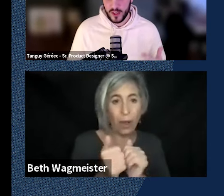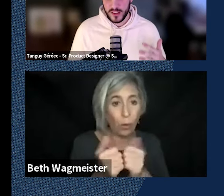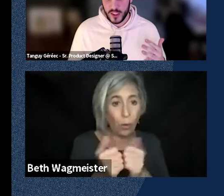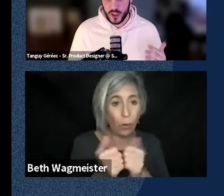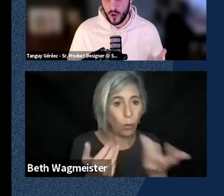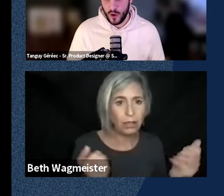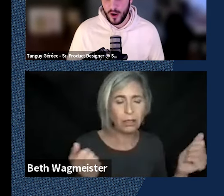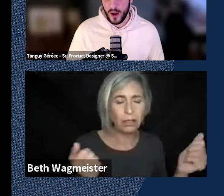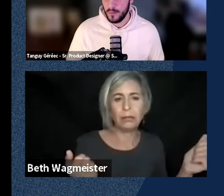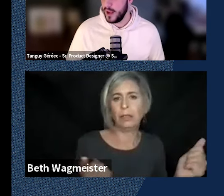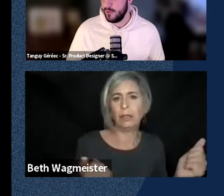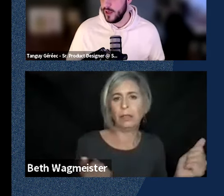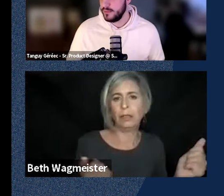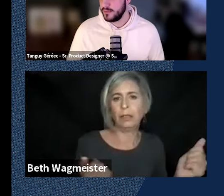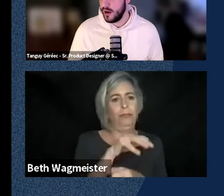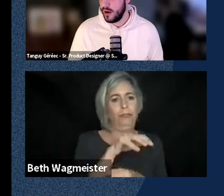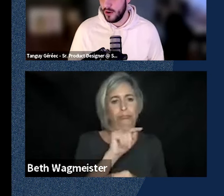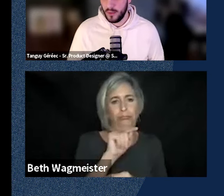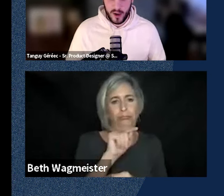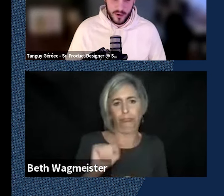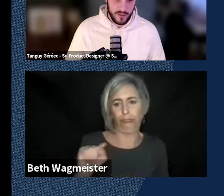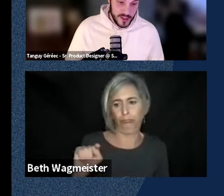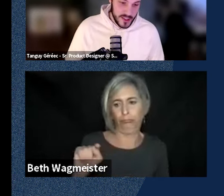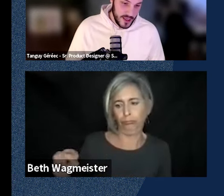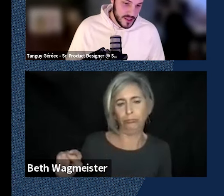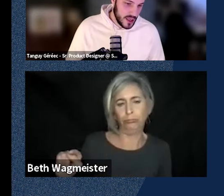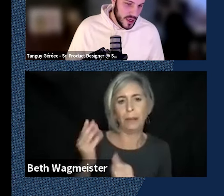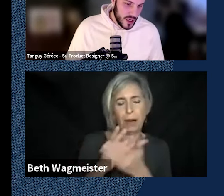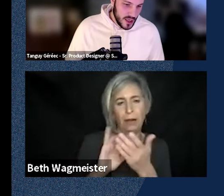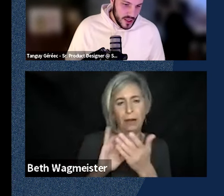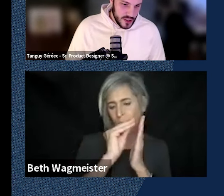section or every other part of our designs.